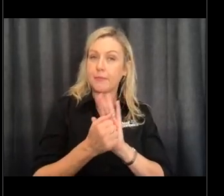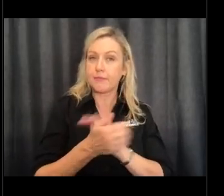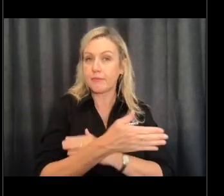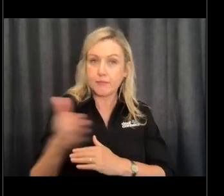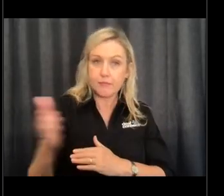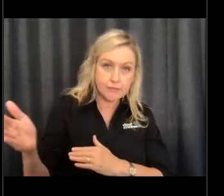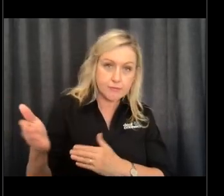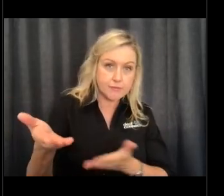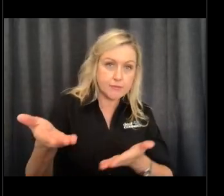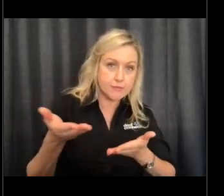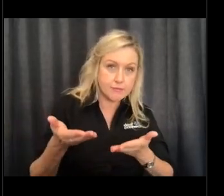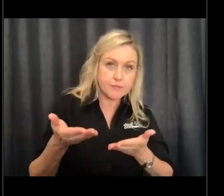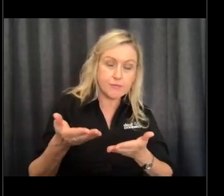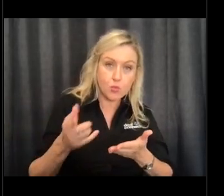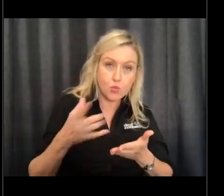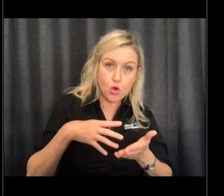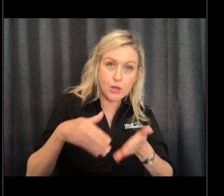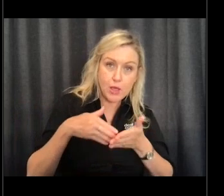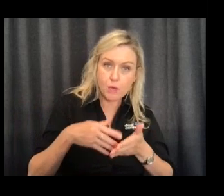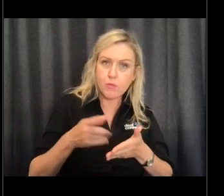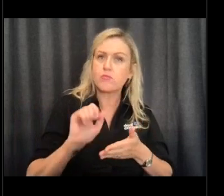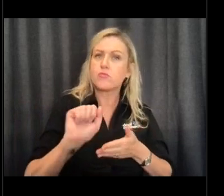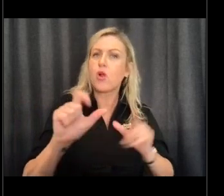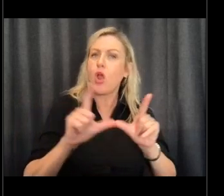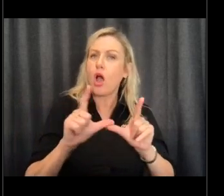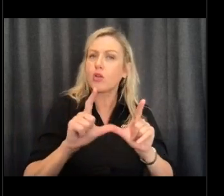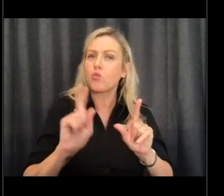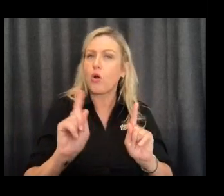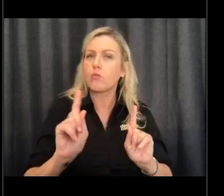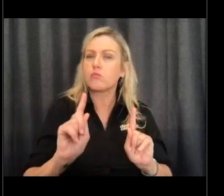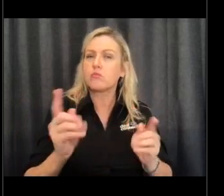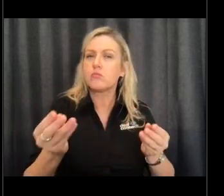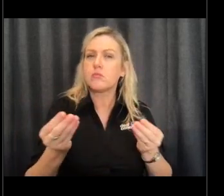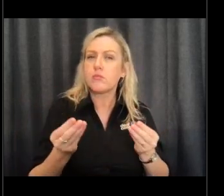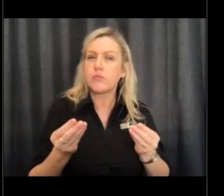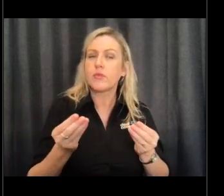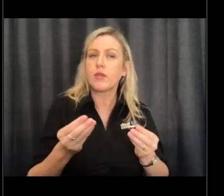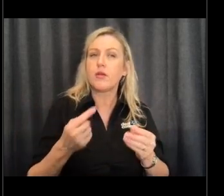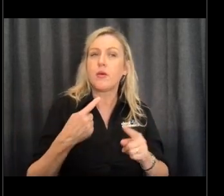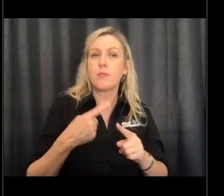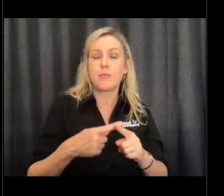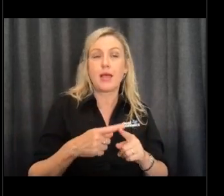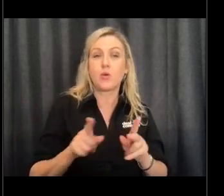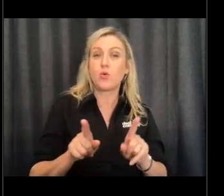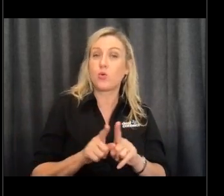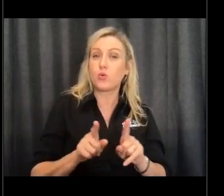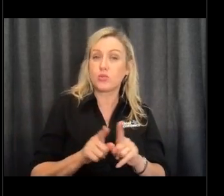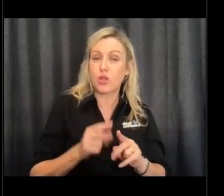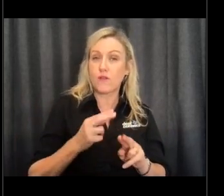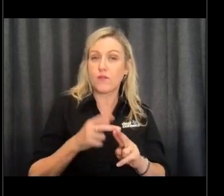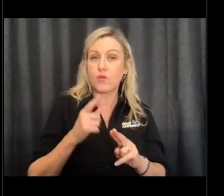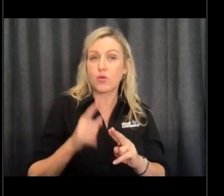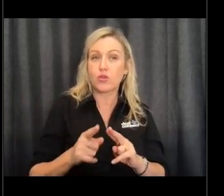The other thing I'll say is it costs nothing to do an insurance claims process.